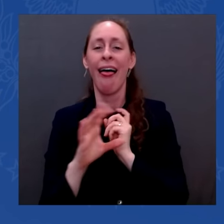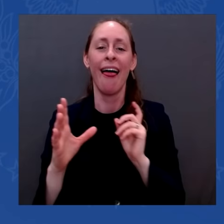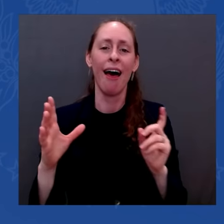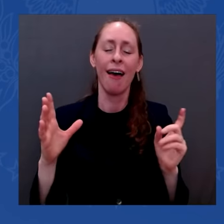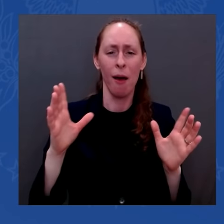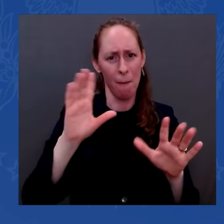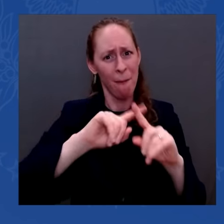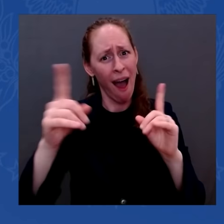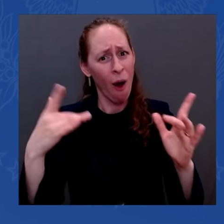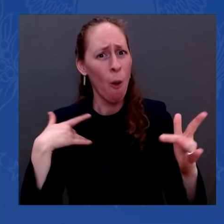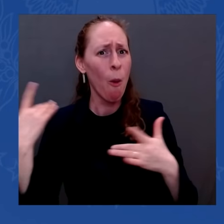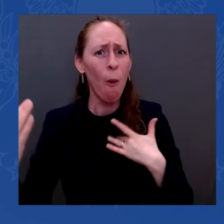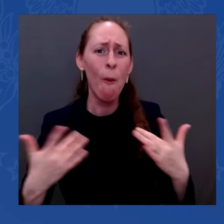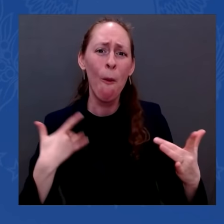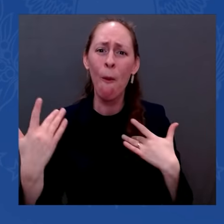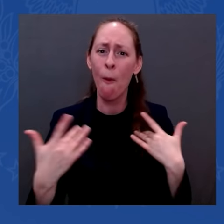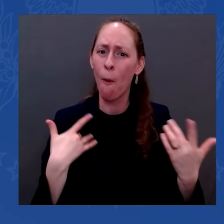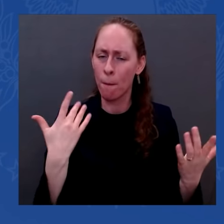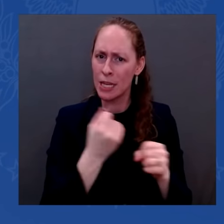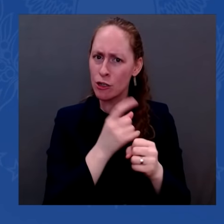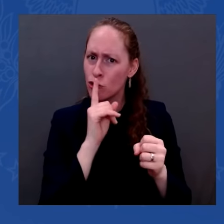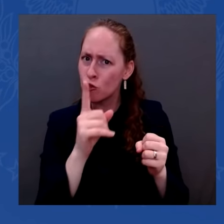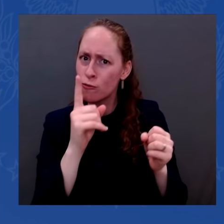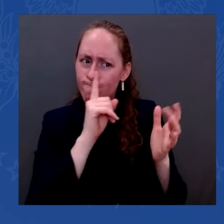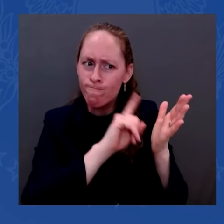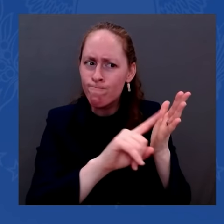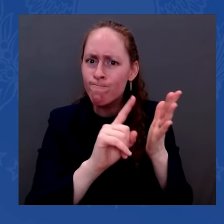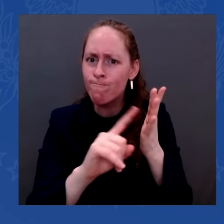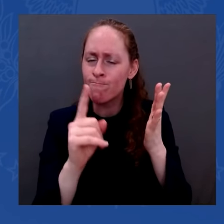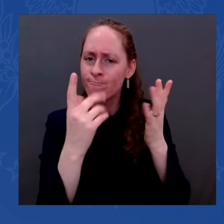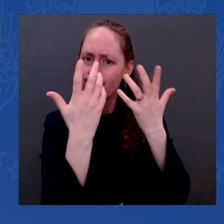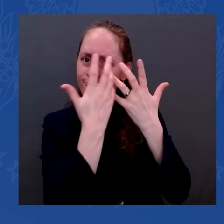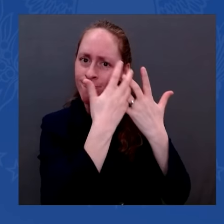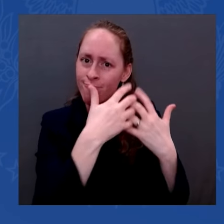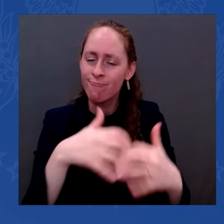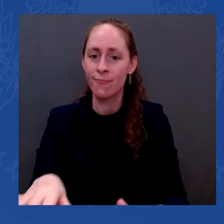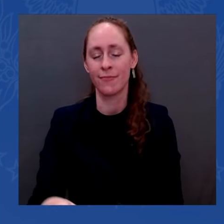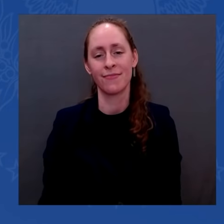this is a game changer in terms of our efforts to transition to low-carbon green growth